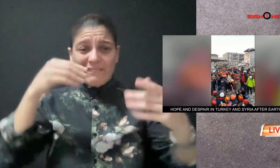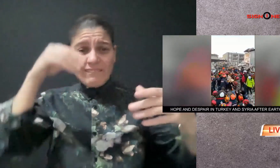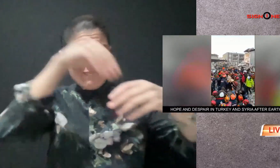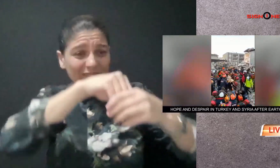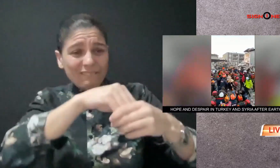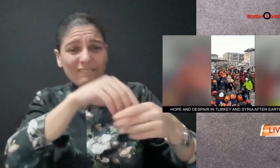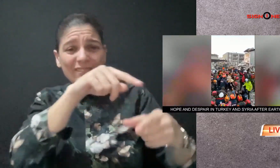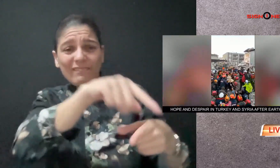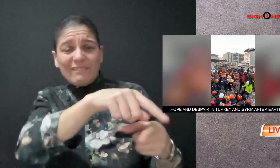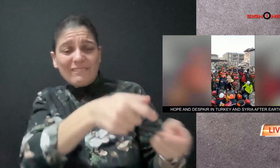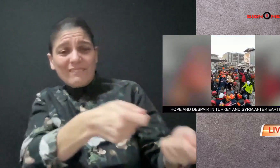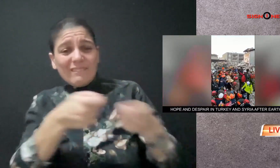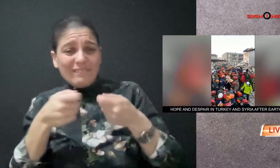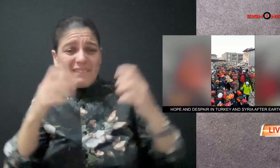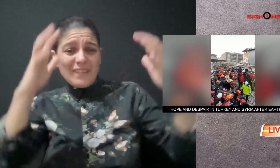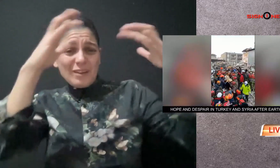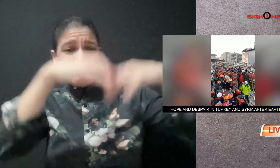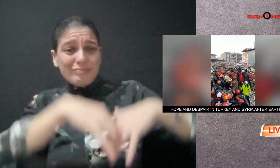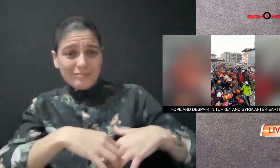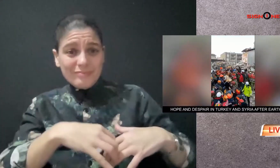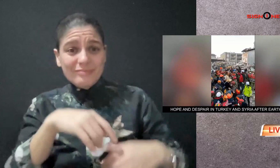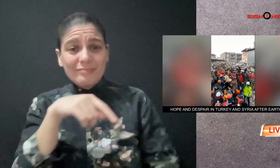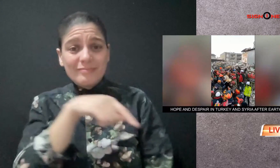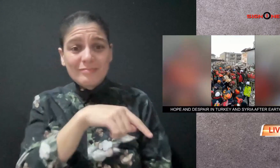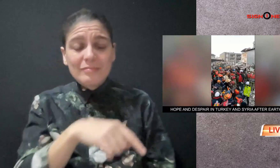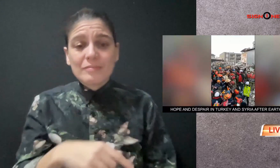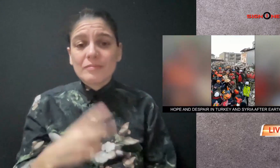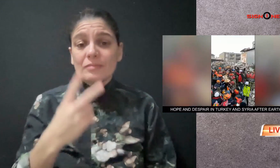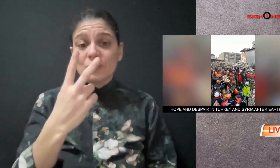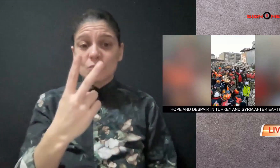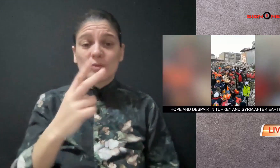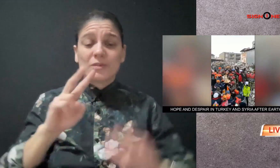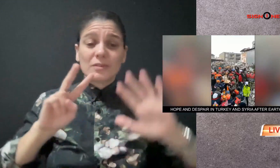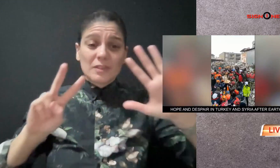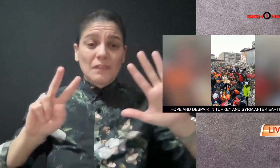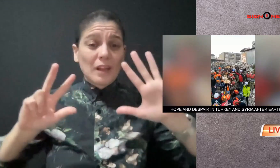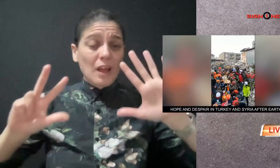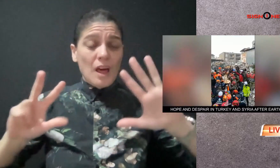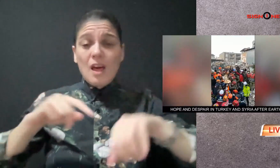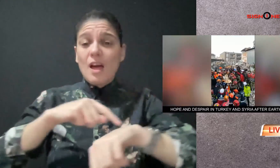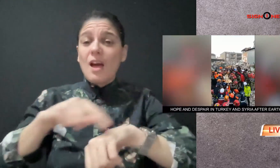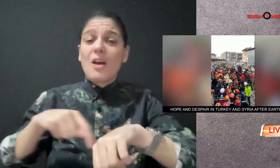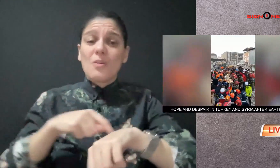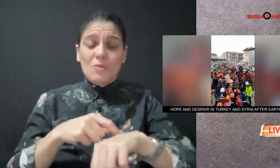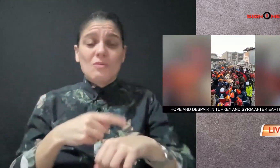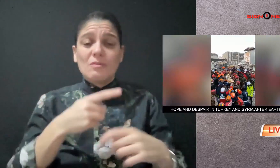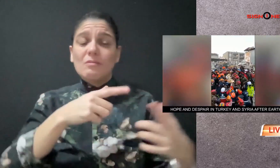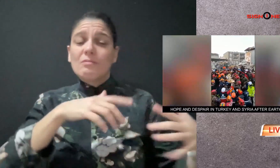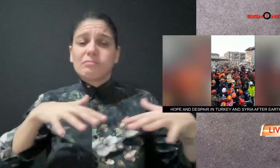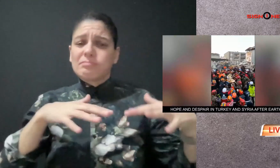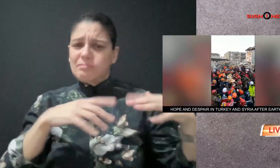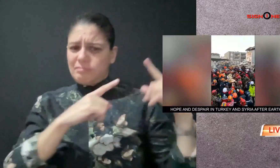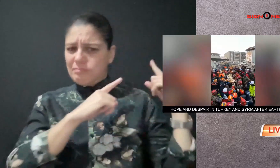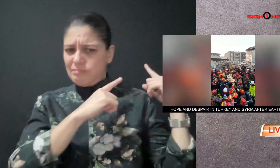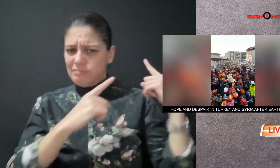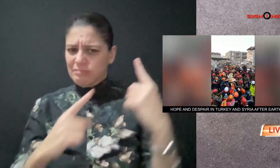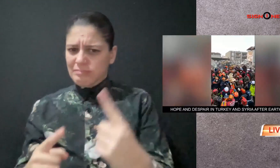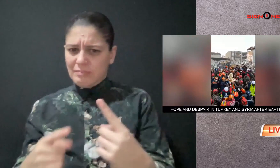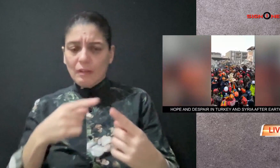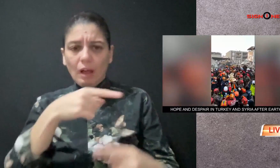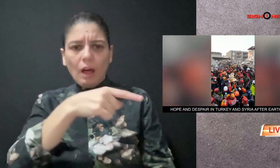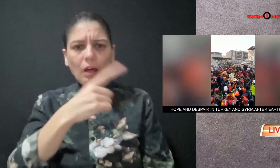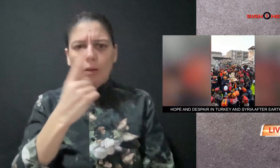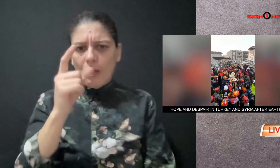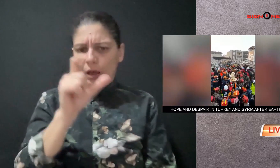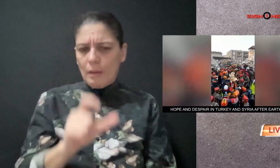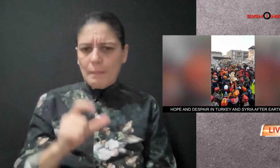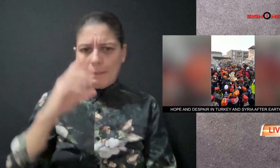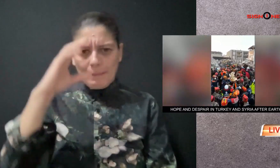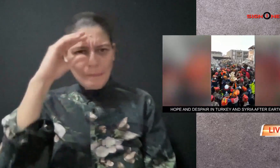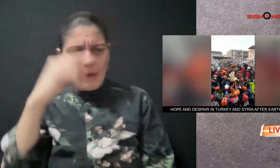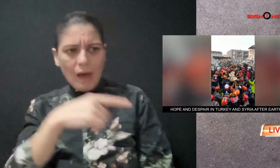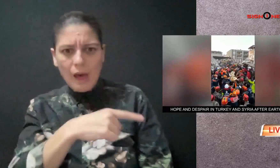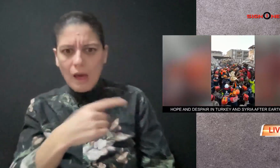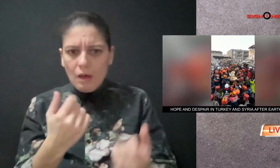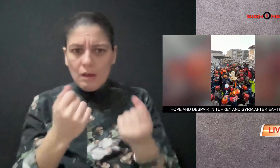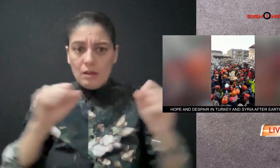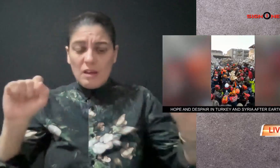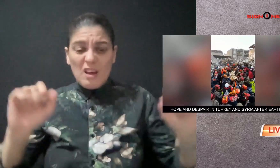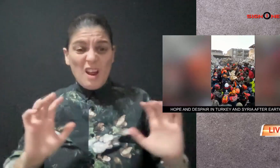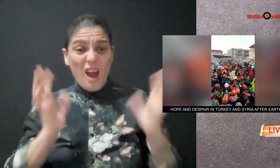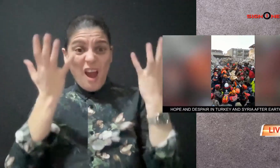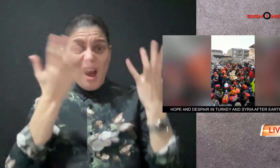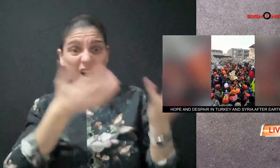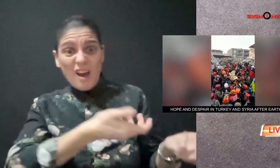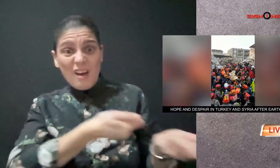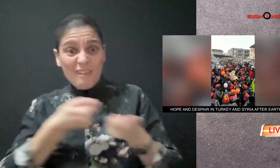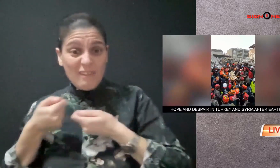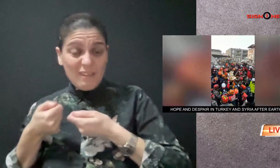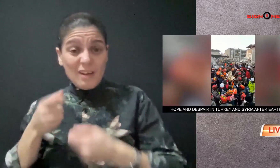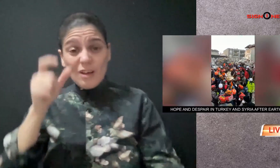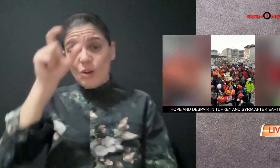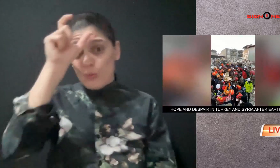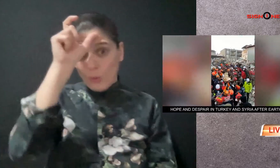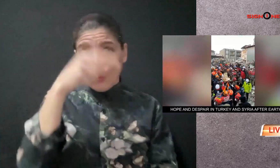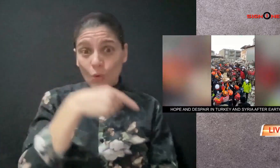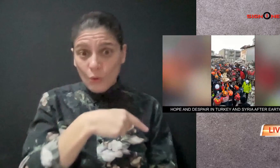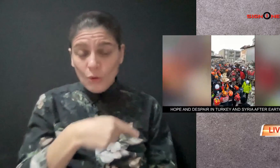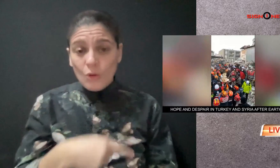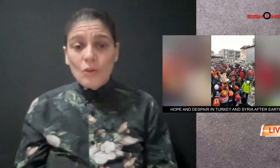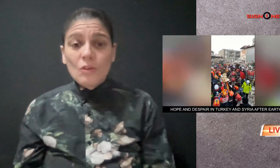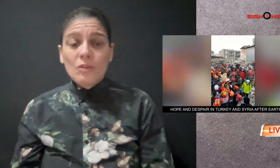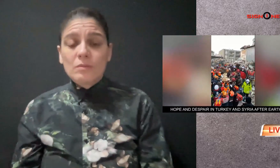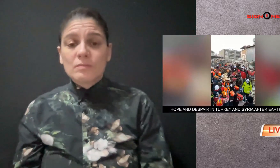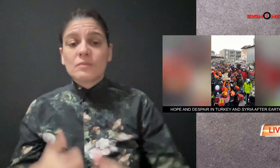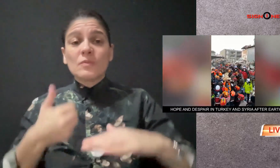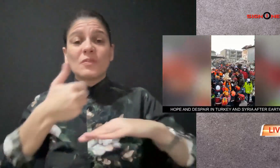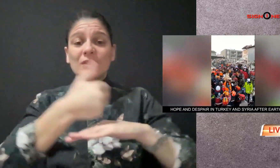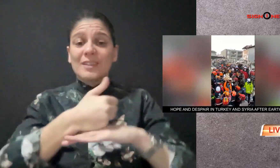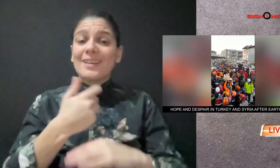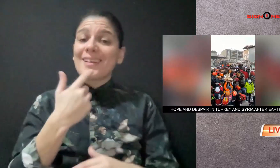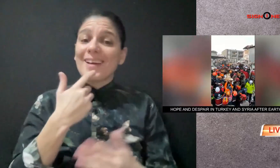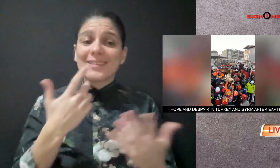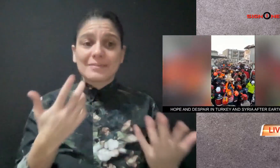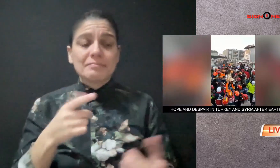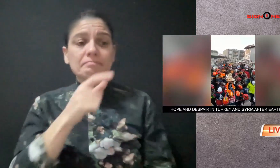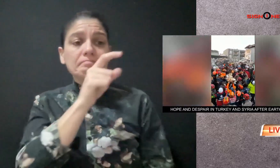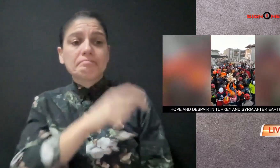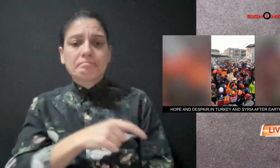278 hours after the earthquake a 45-year-old man was rescued alive in Turkey officials